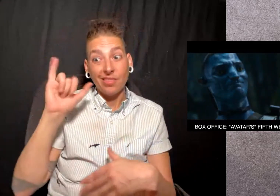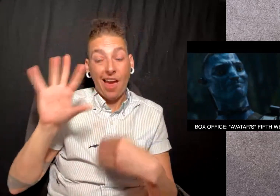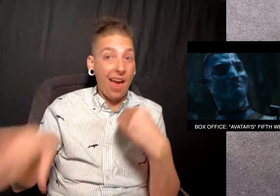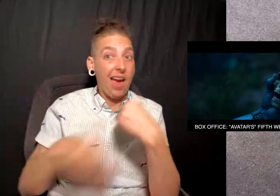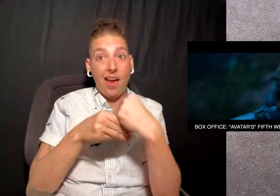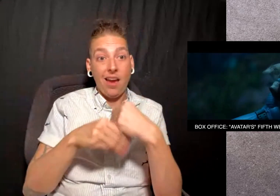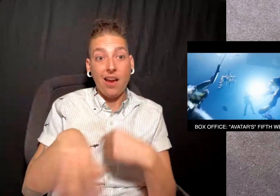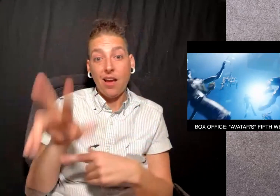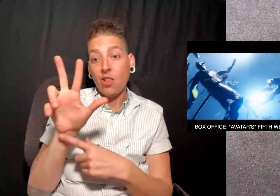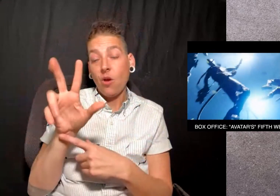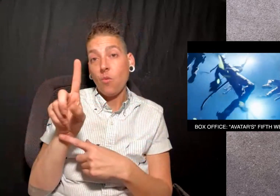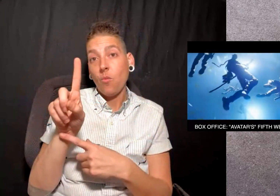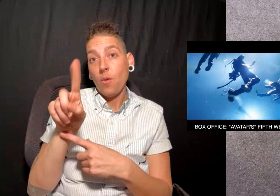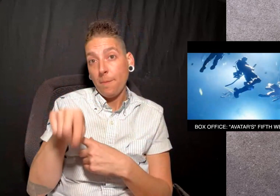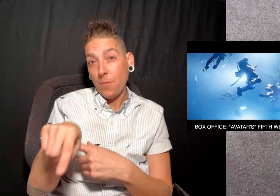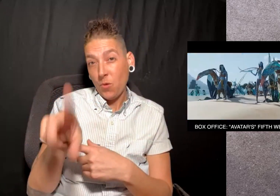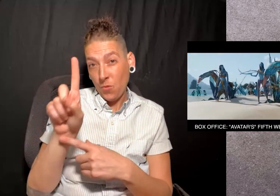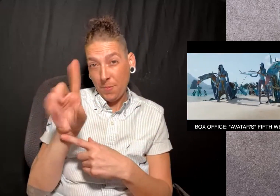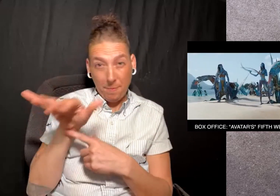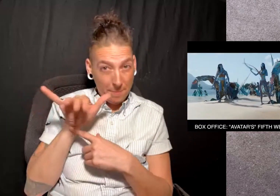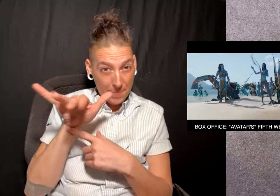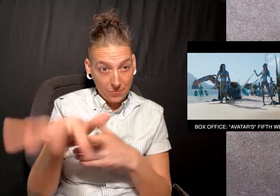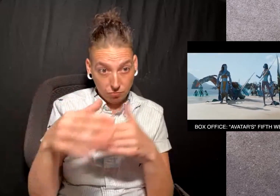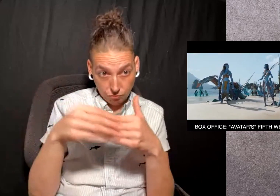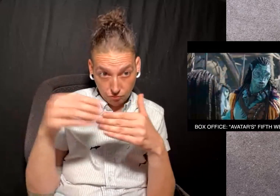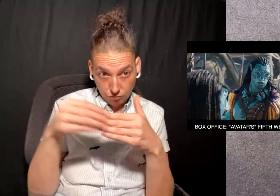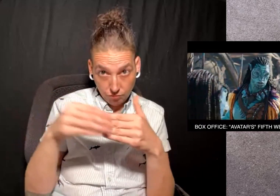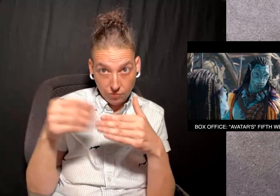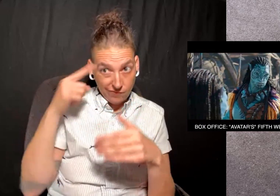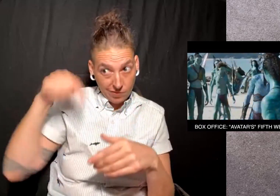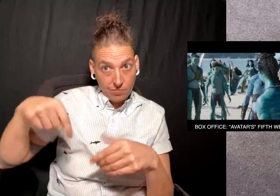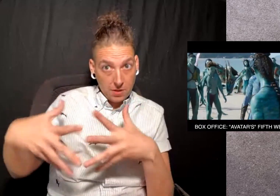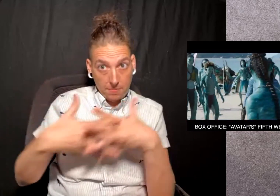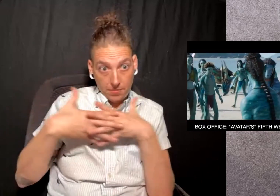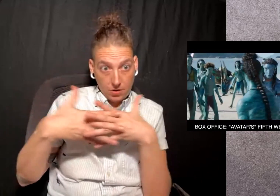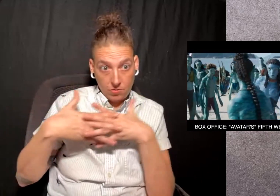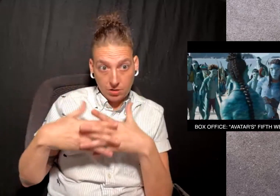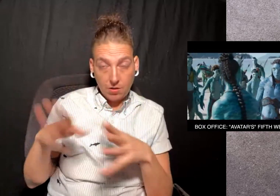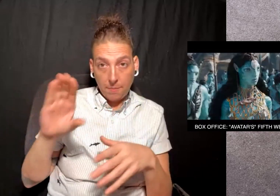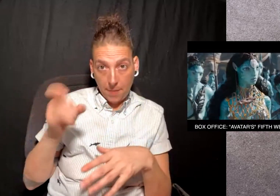it added $31.1 million to its domestic box office total